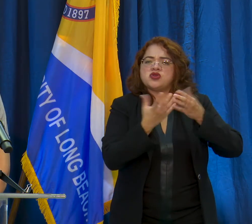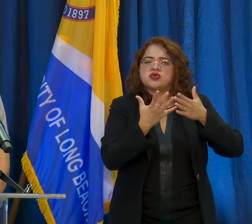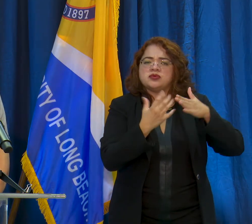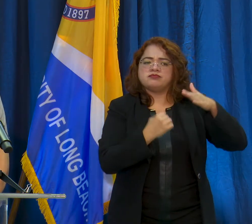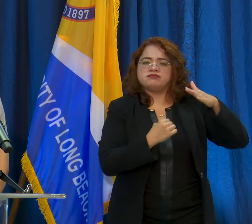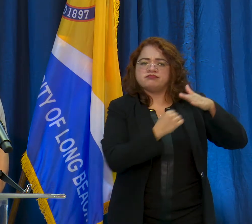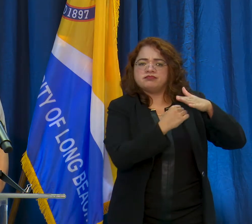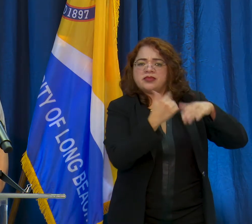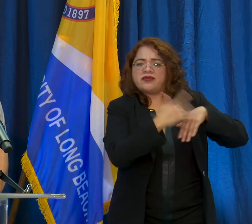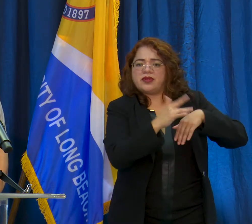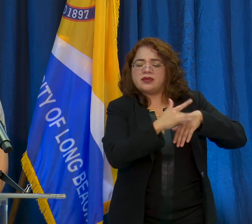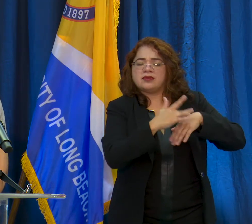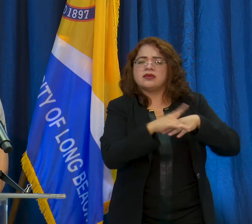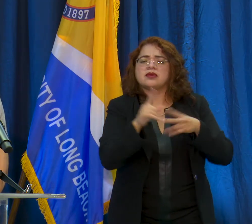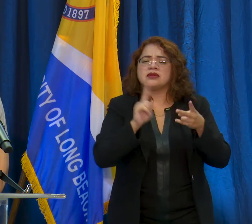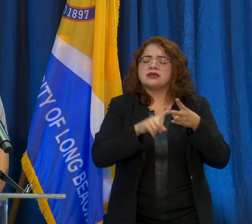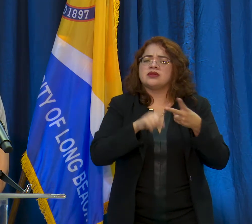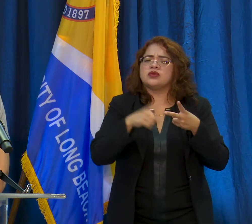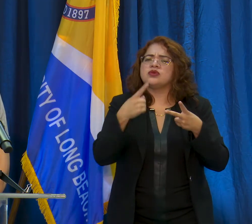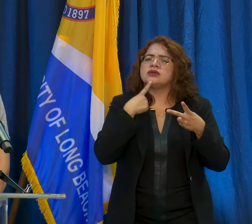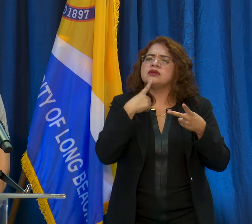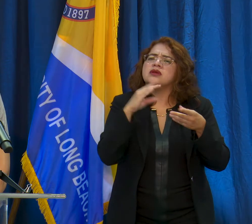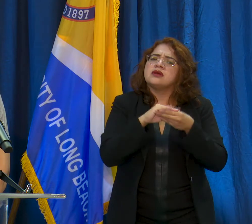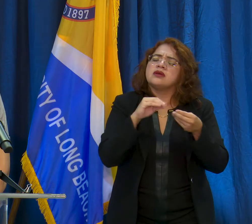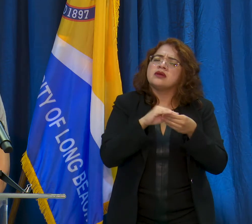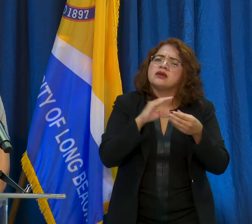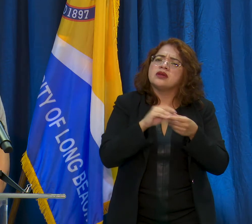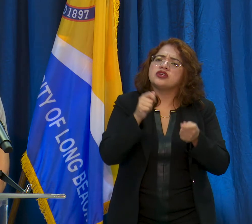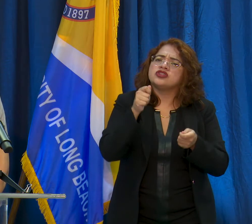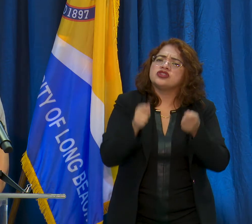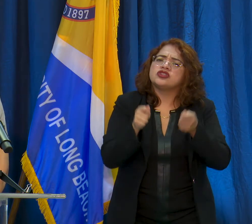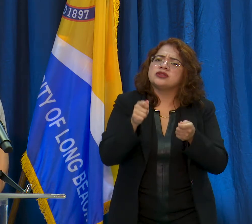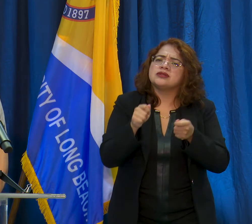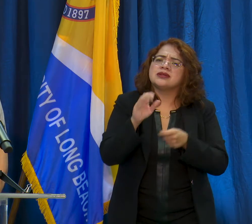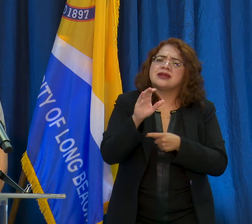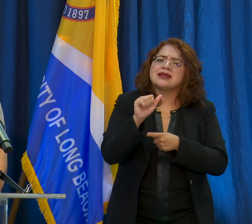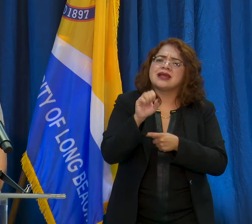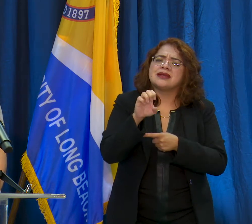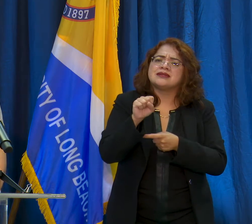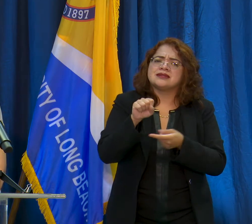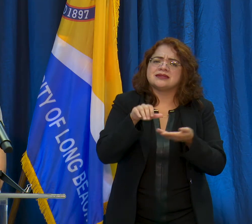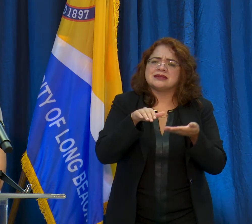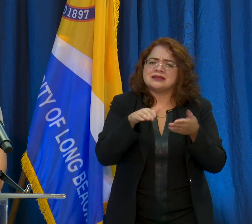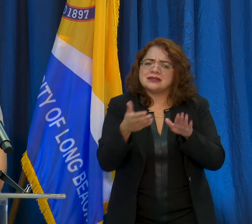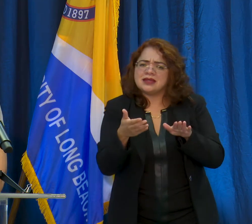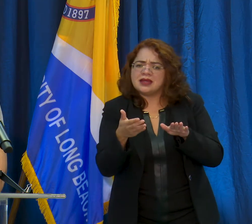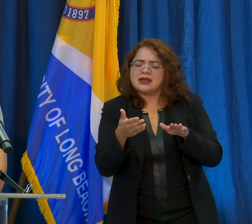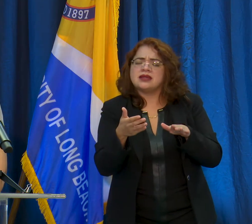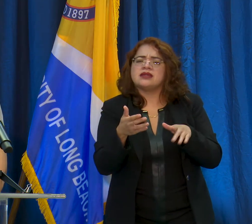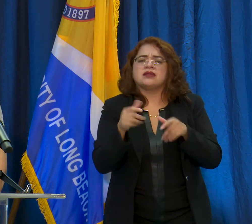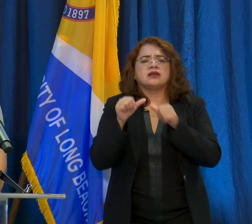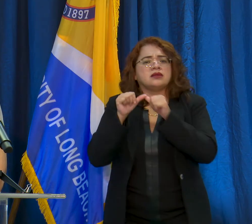there have been changes in the proportion of cases, deaths, hospitalizations, in long-term care facilities versus